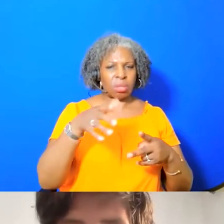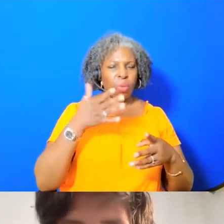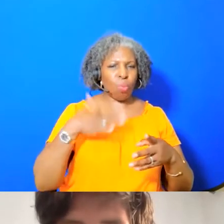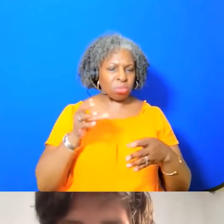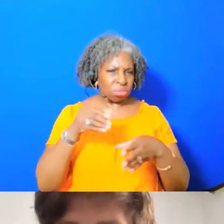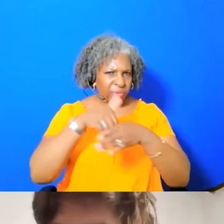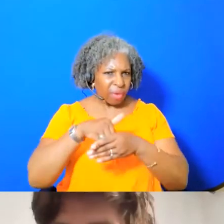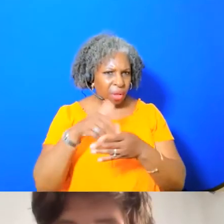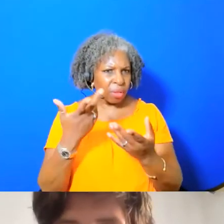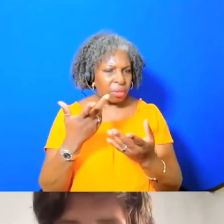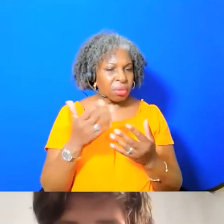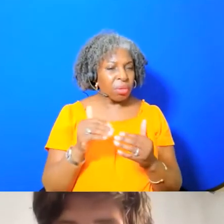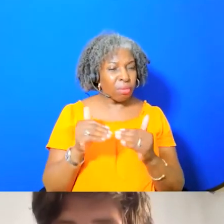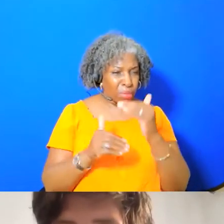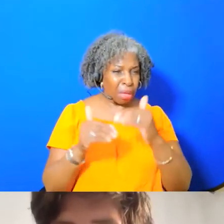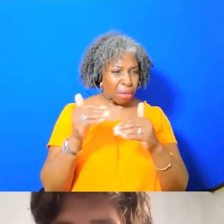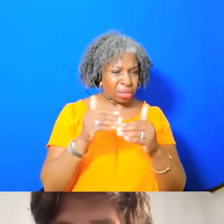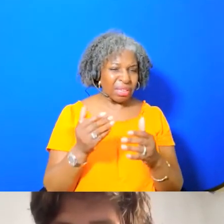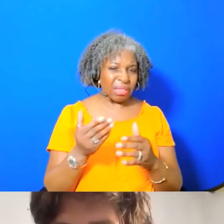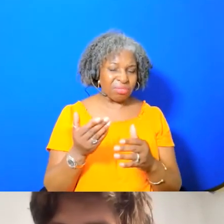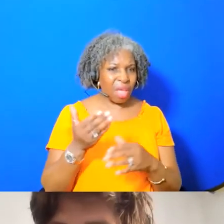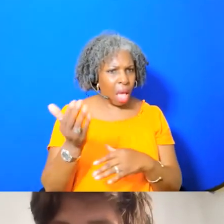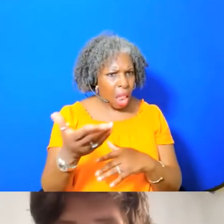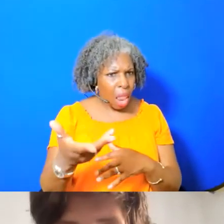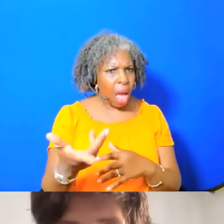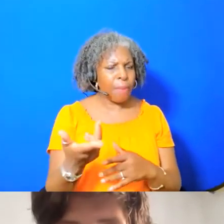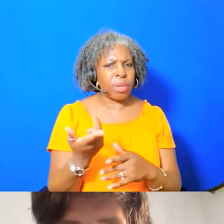building an allotment onto the concrete sea defence, essentially.